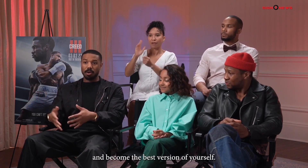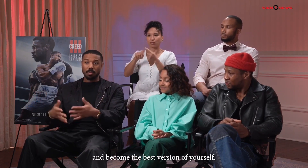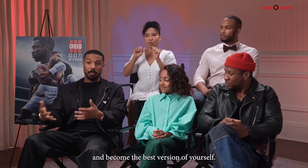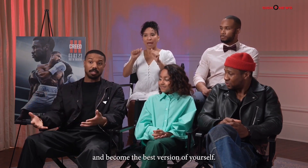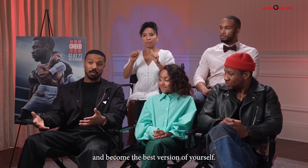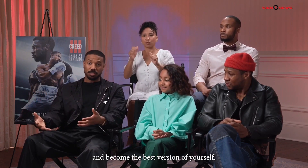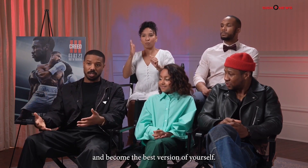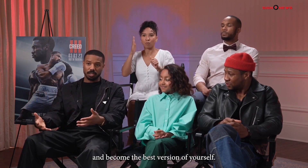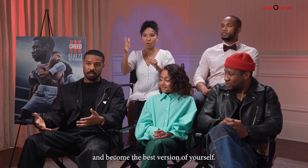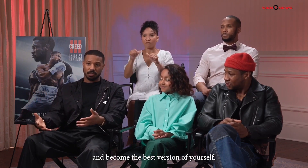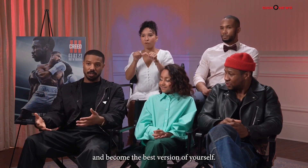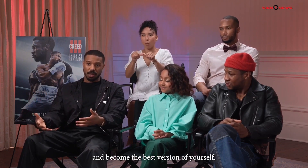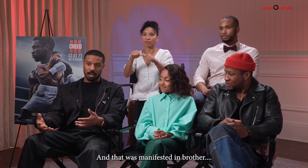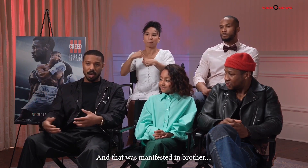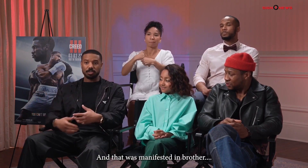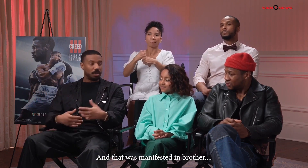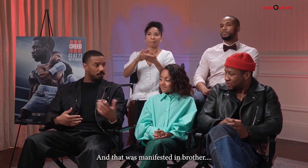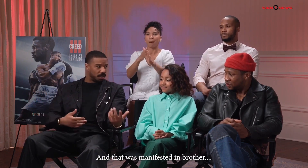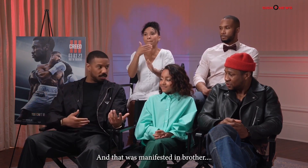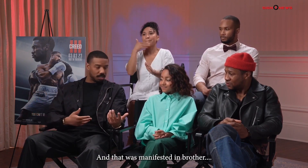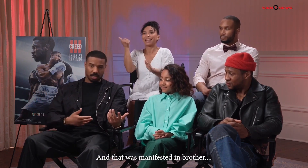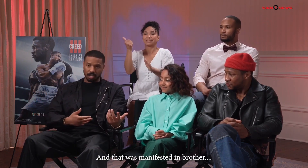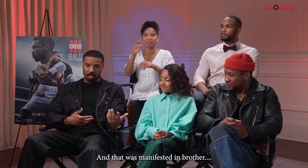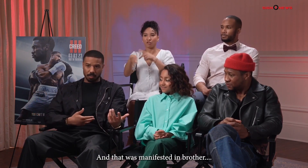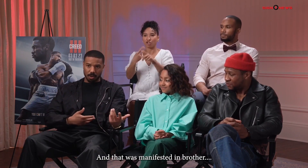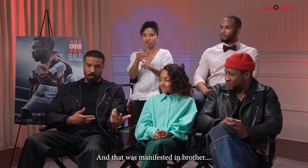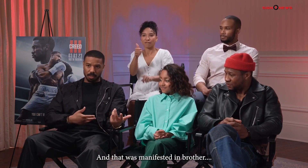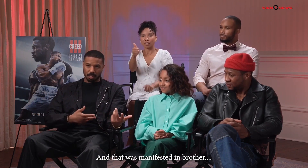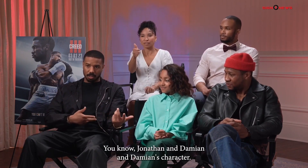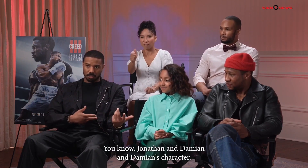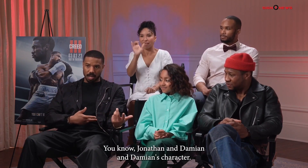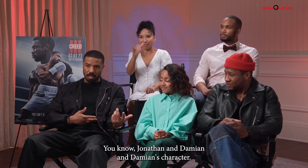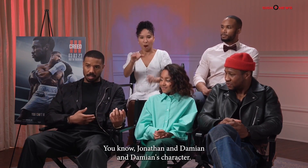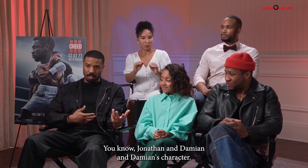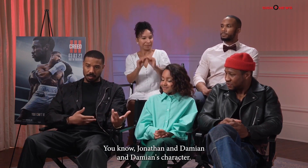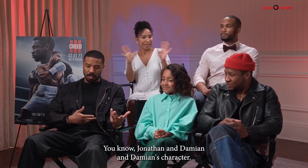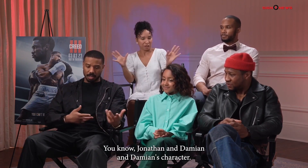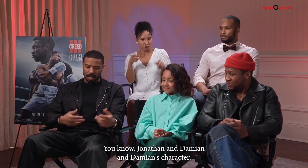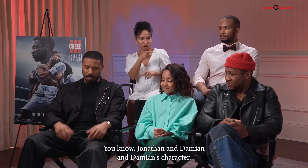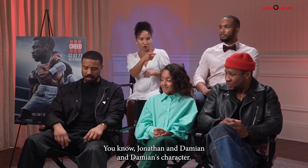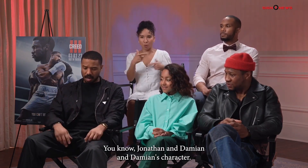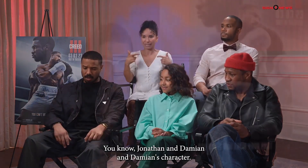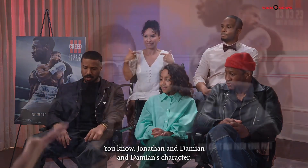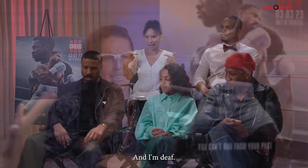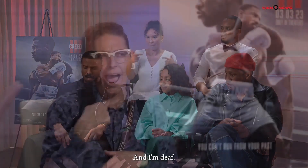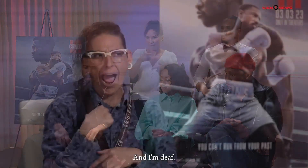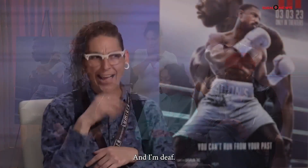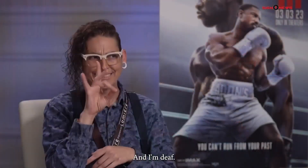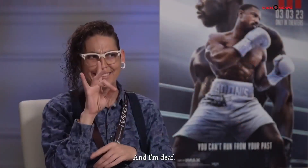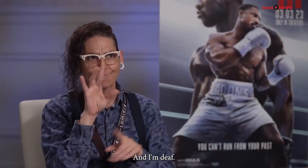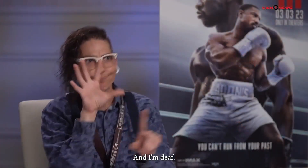into custody and served her with multiple warrants including charges of meth and drug